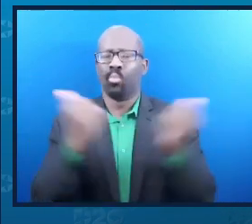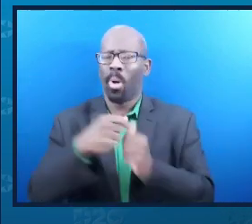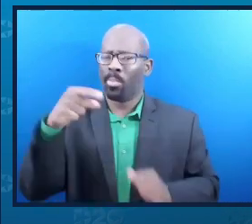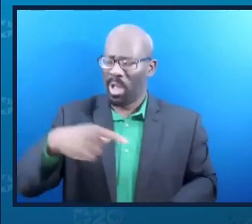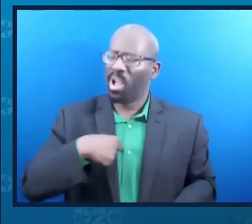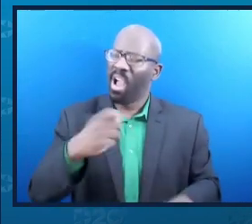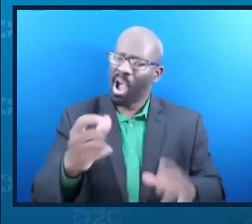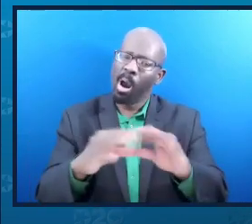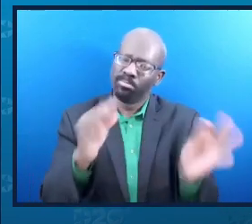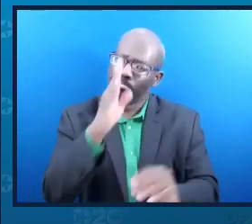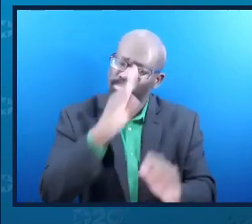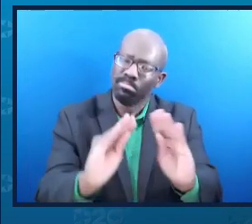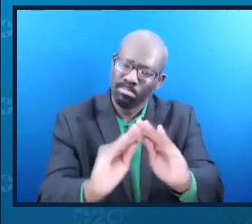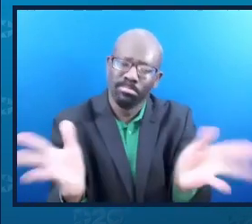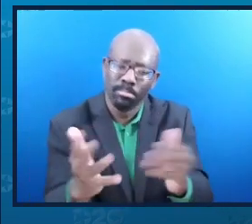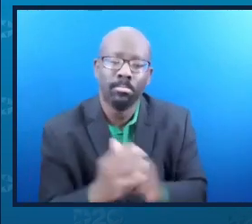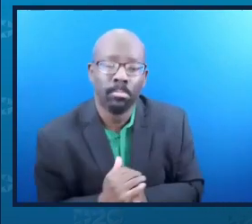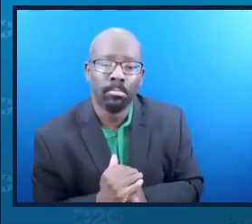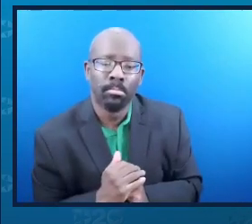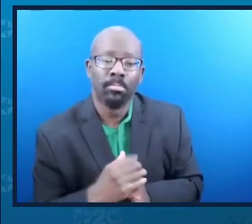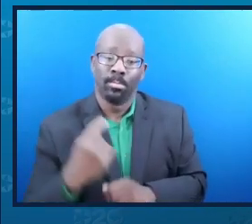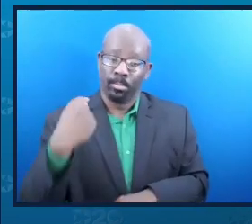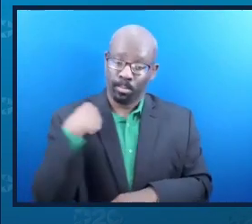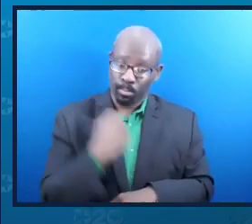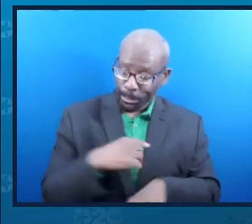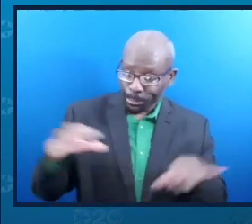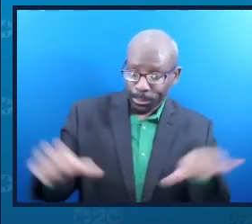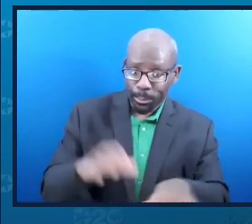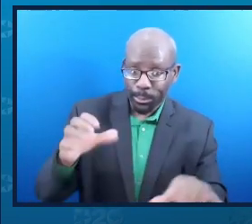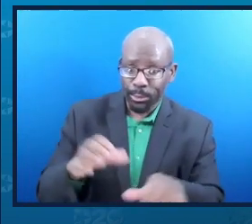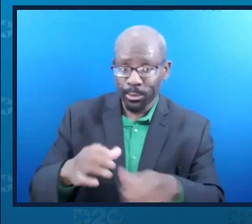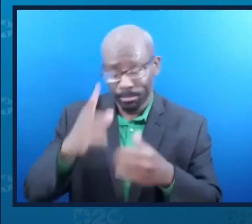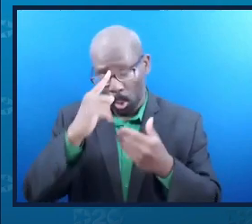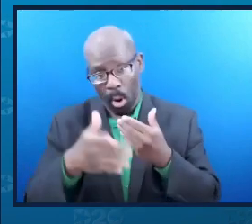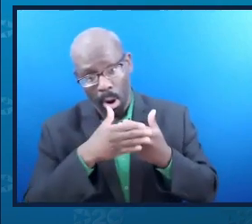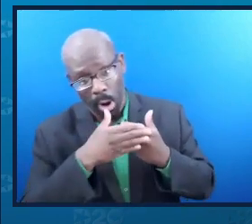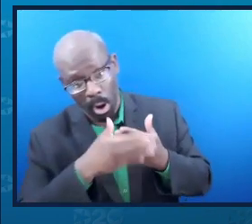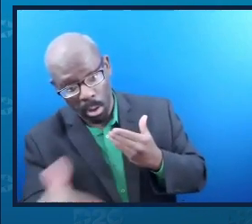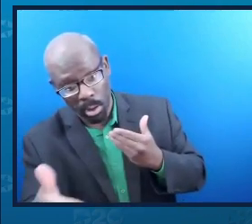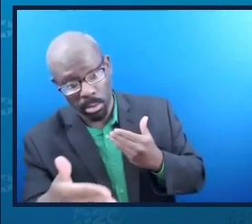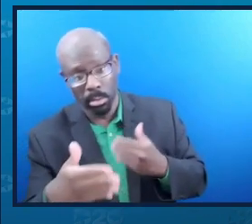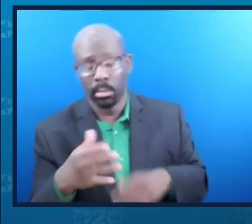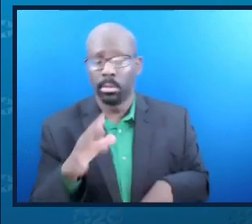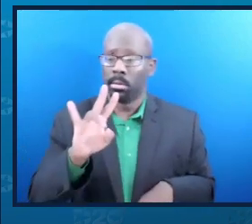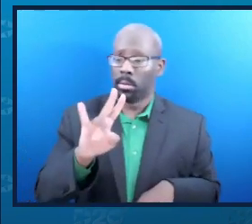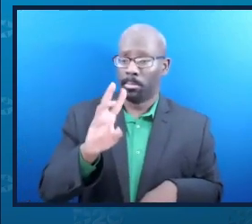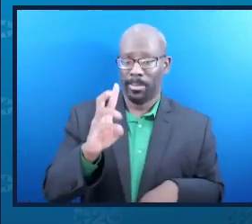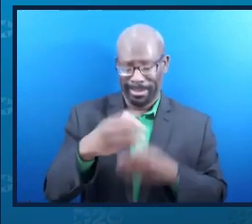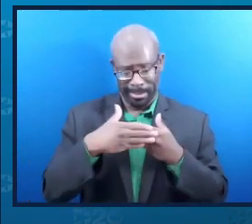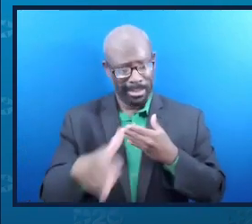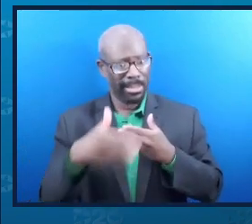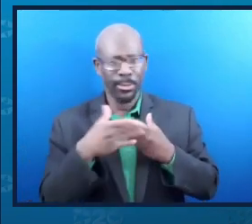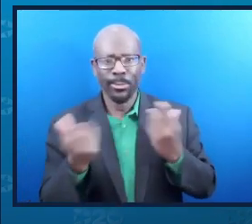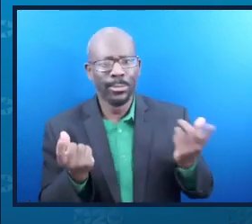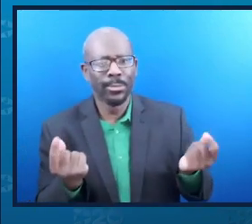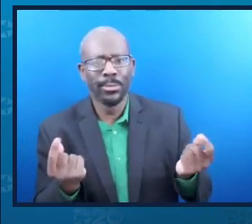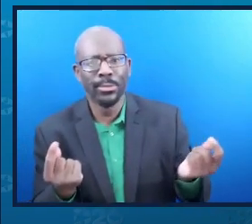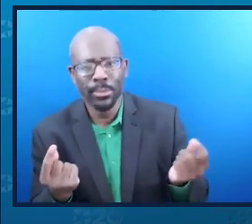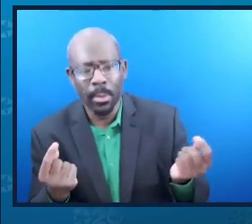BECAUSE WHAT WE DO THESE NEXT 76 DAYS WILL ECO THROUGH